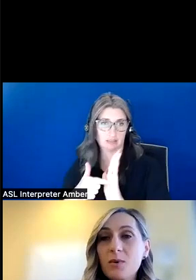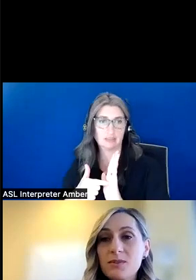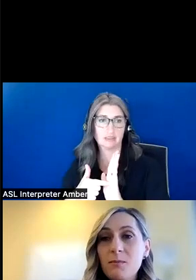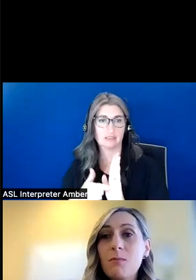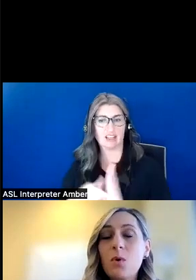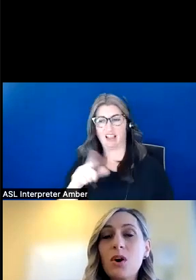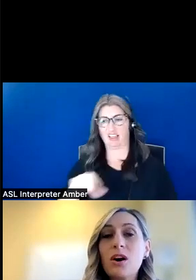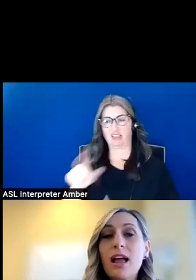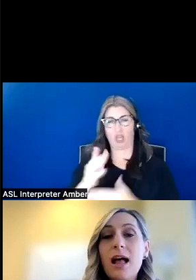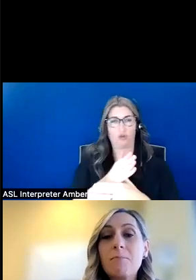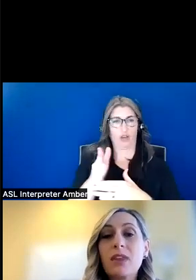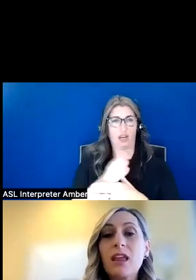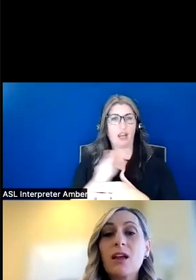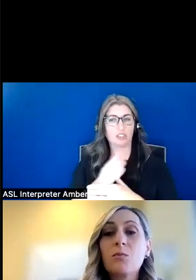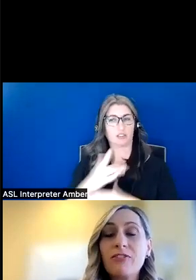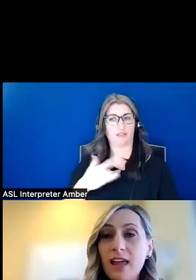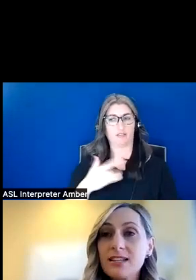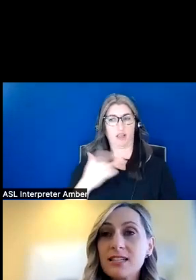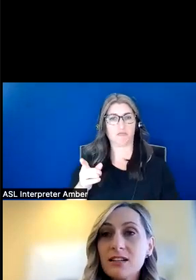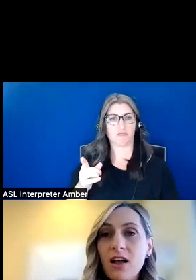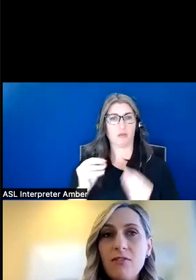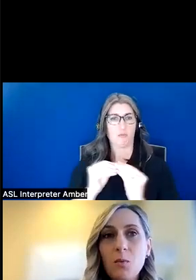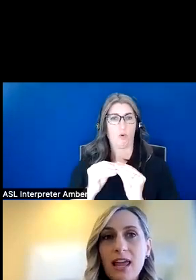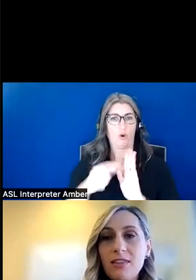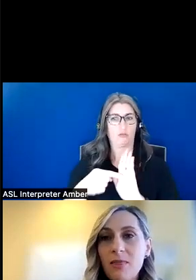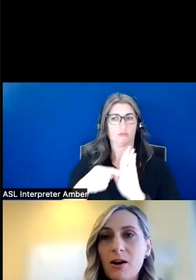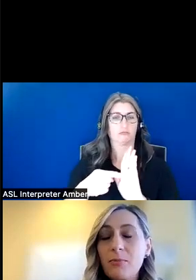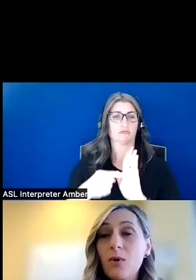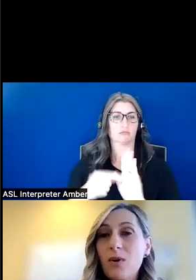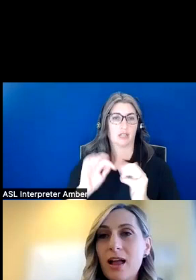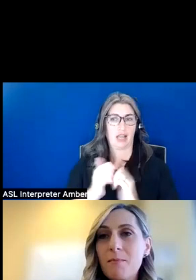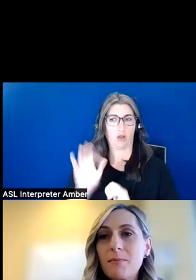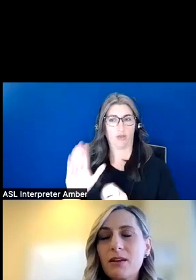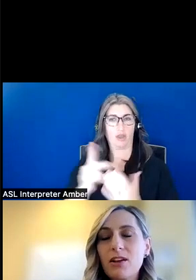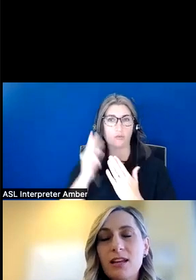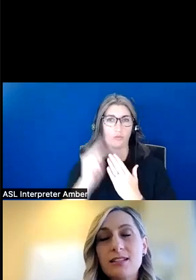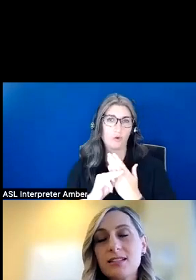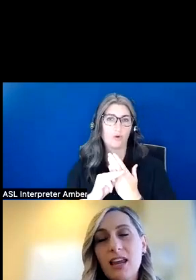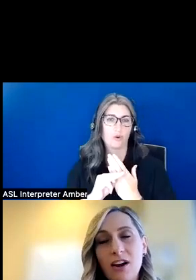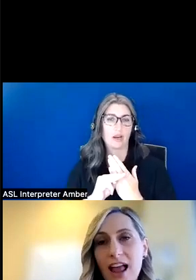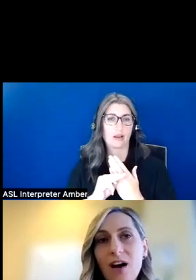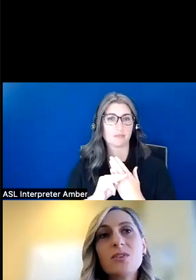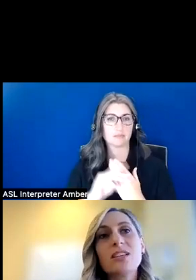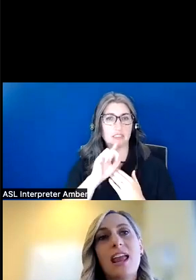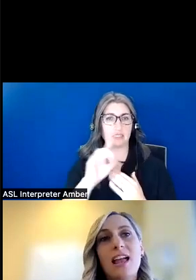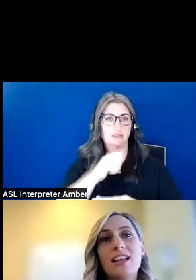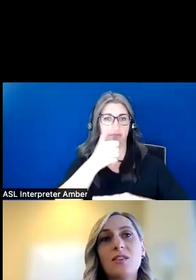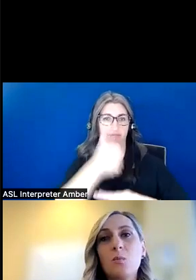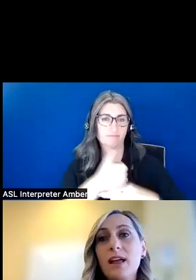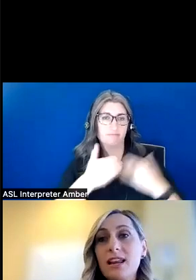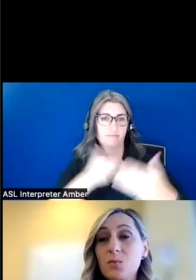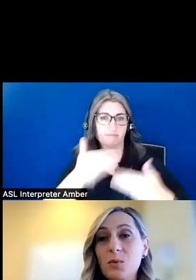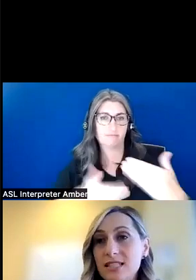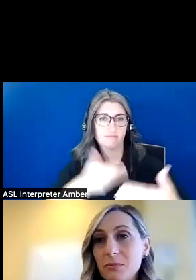was more reflective of the way that their program is carried out and what is reasonable